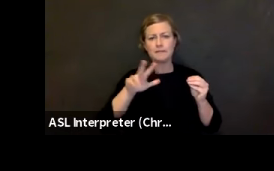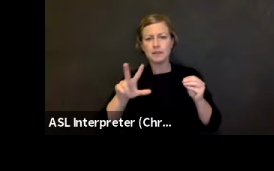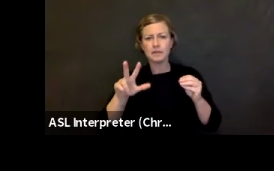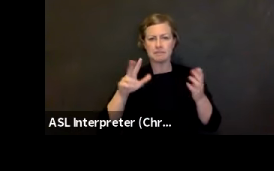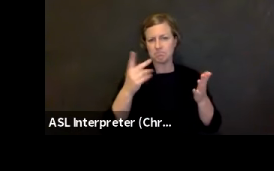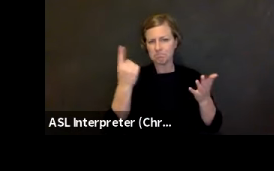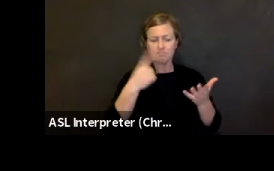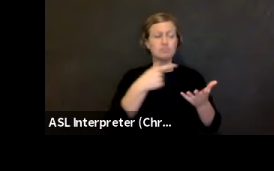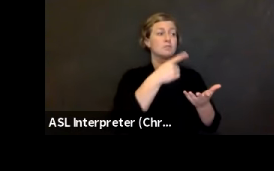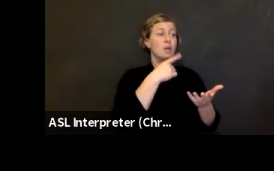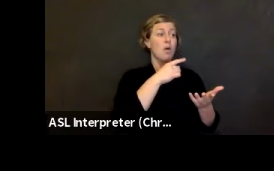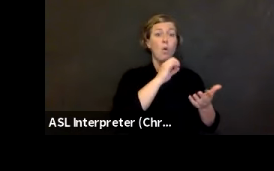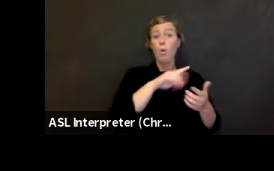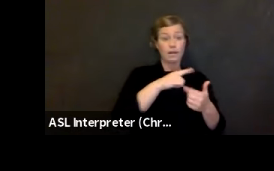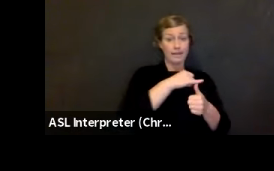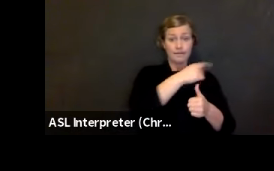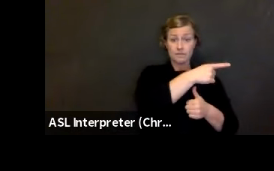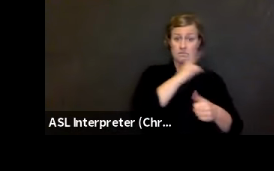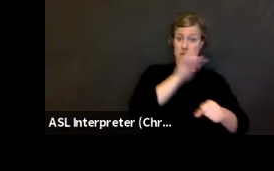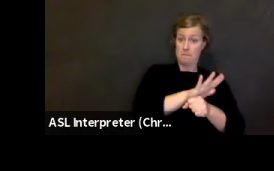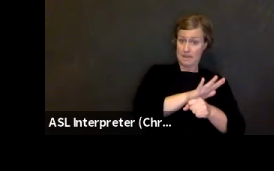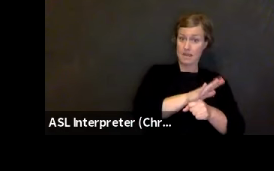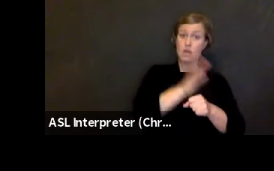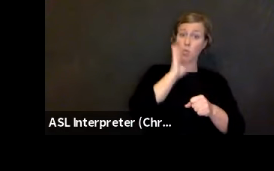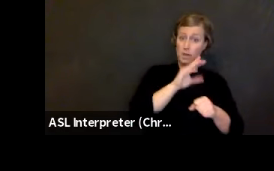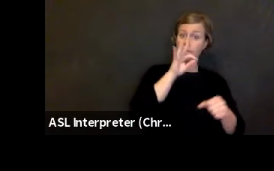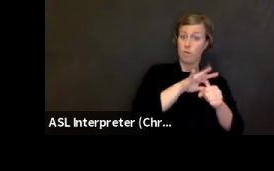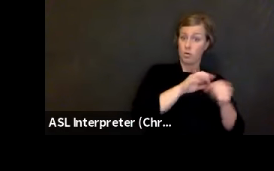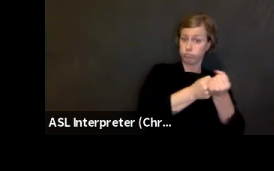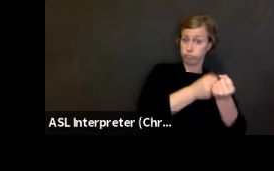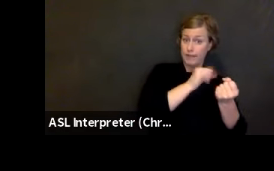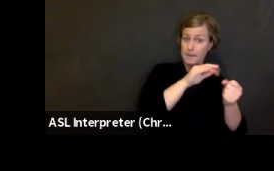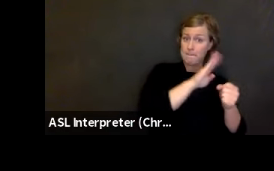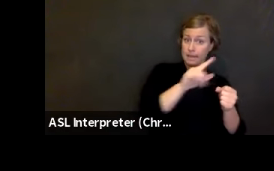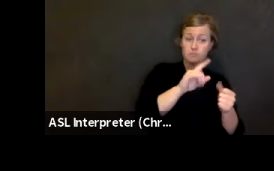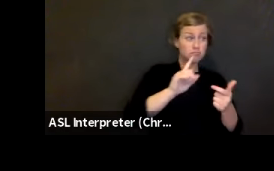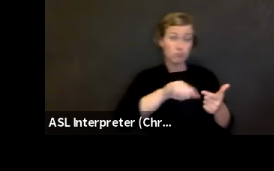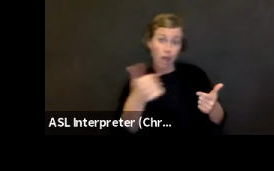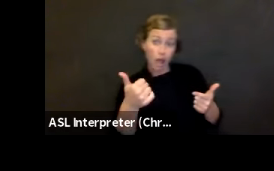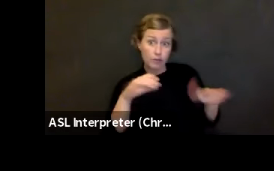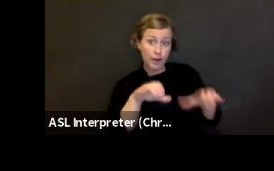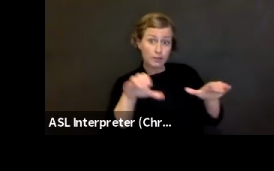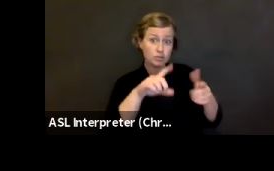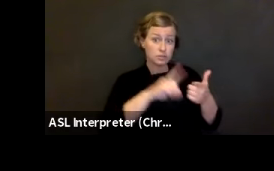example, SB 1053. If your lawmaker already committed to support the bill, you may want to consider asking them